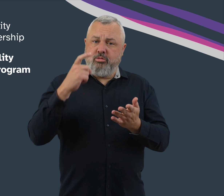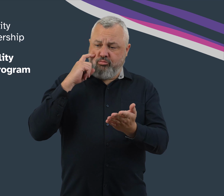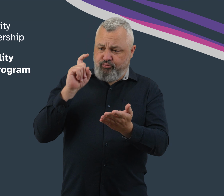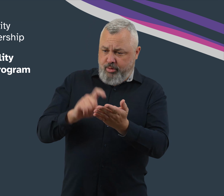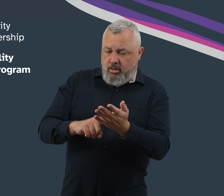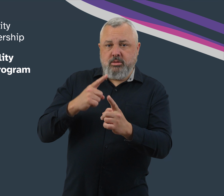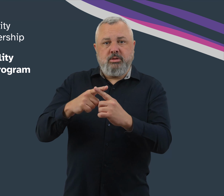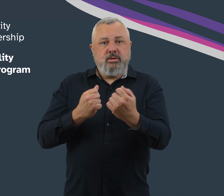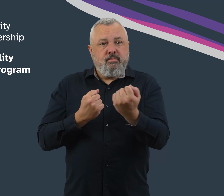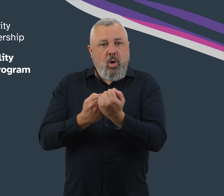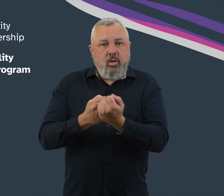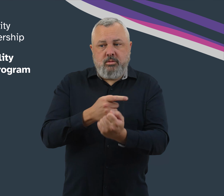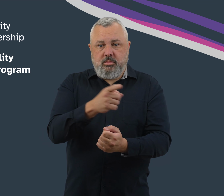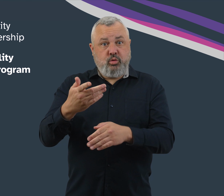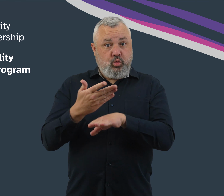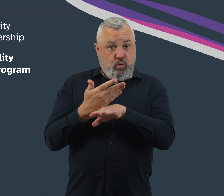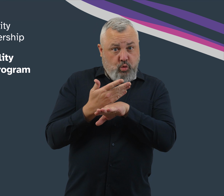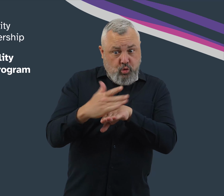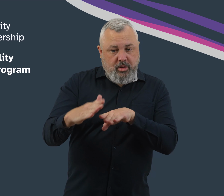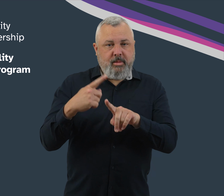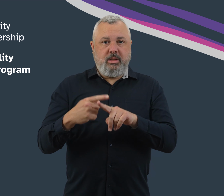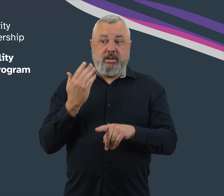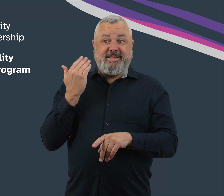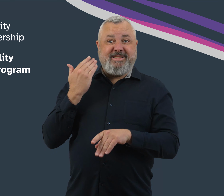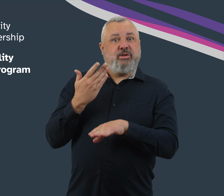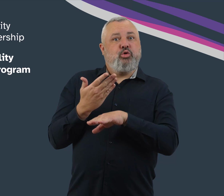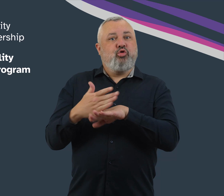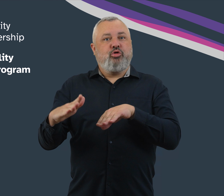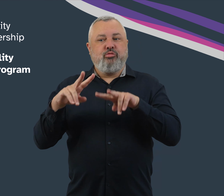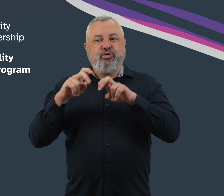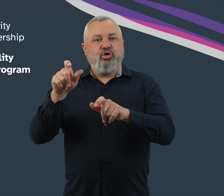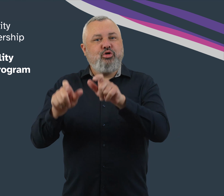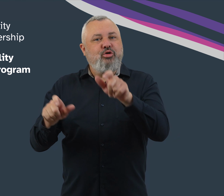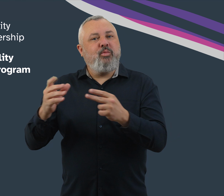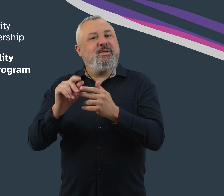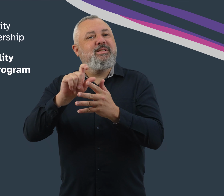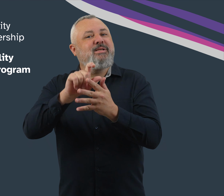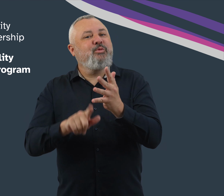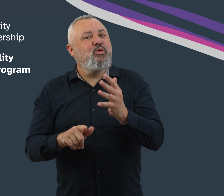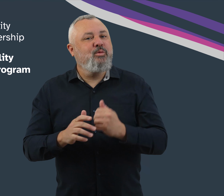recognise and support emerging and early-career researchers with disability.